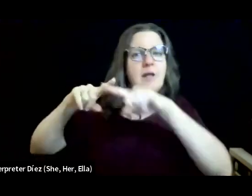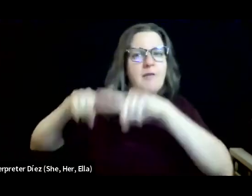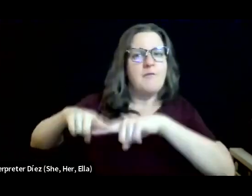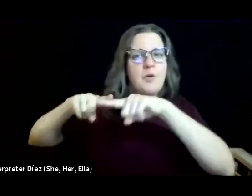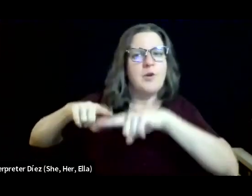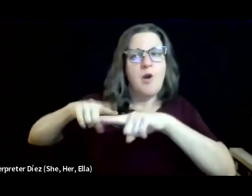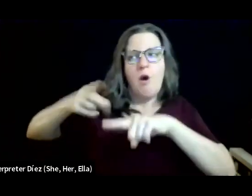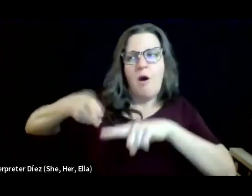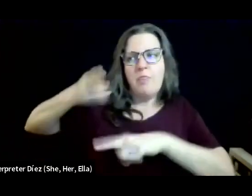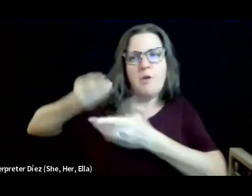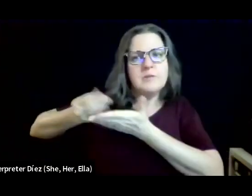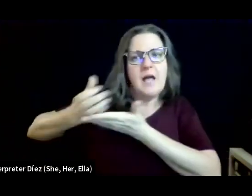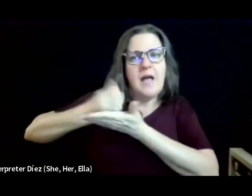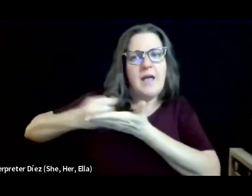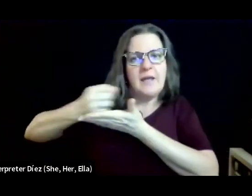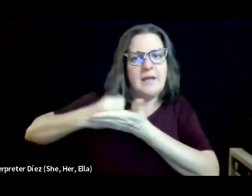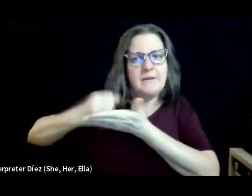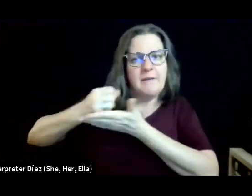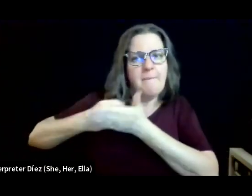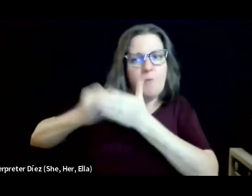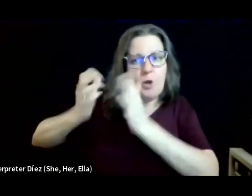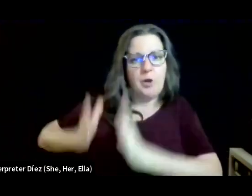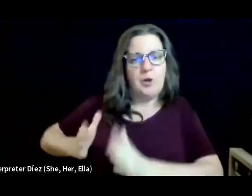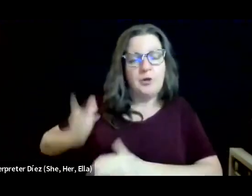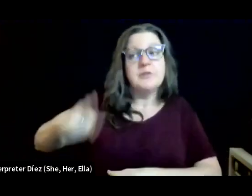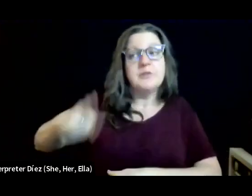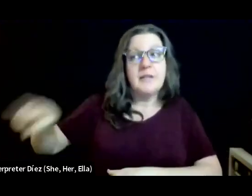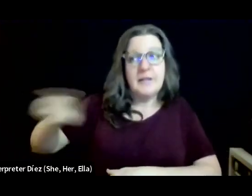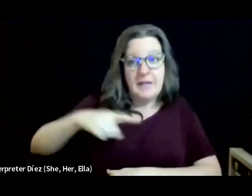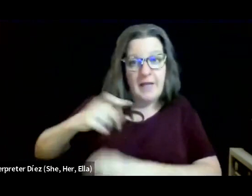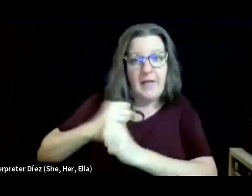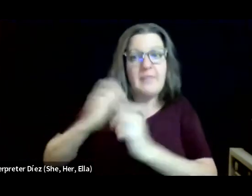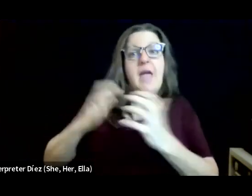And they get a lot of their money off of, um, the stock market.